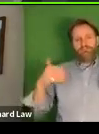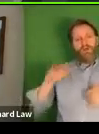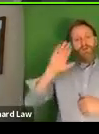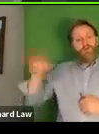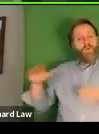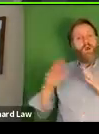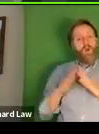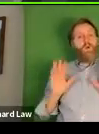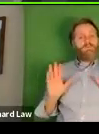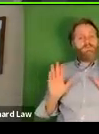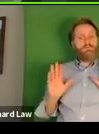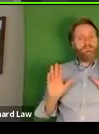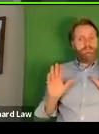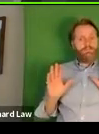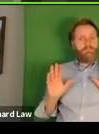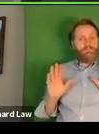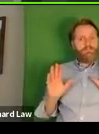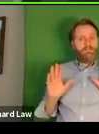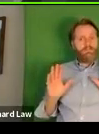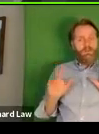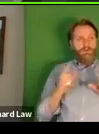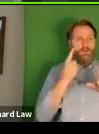to clearly you're obviously need to have a conversation with your line